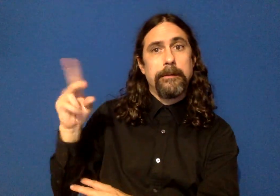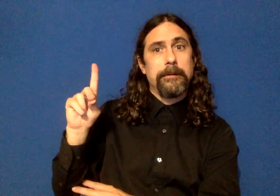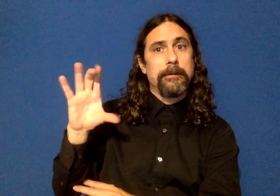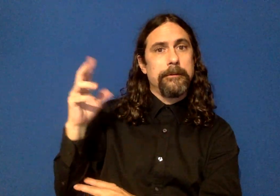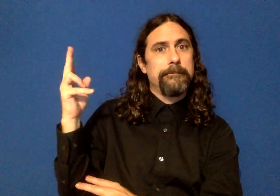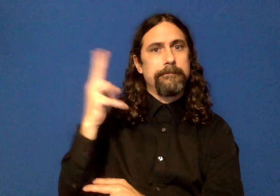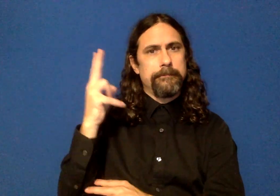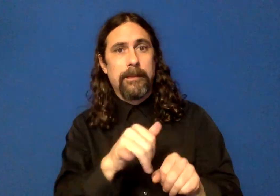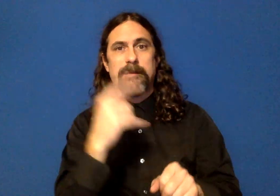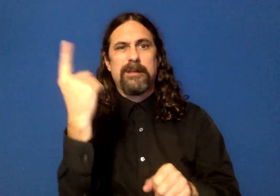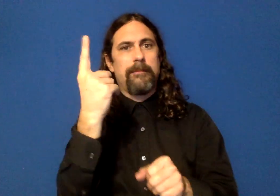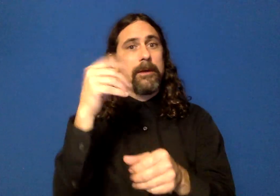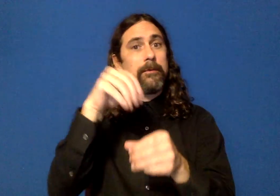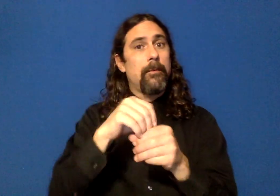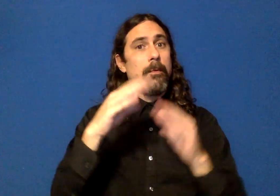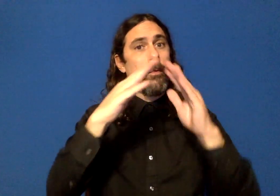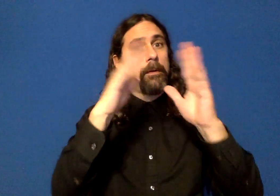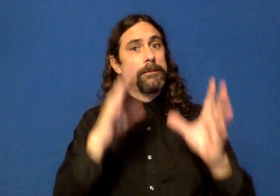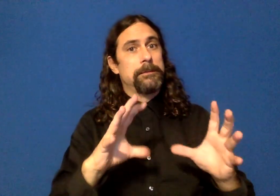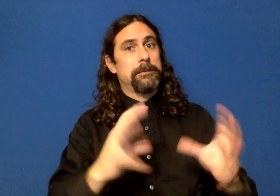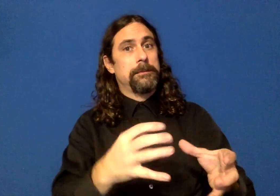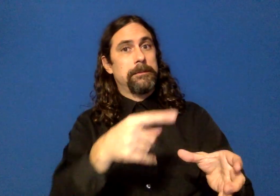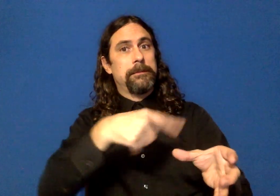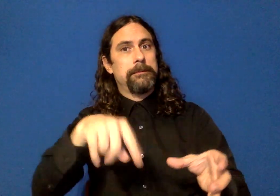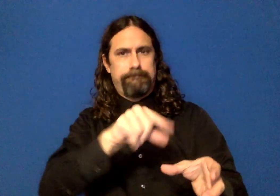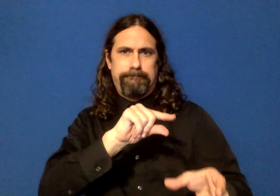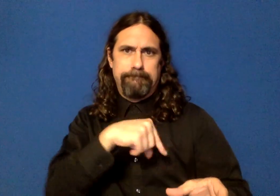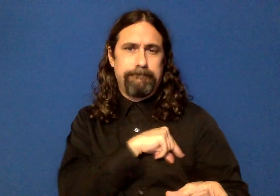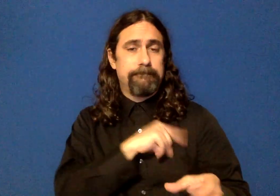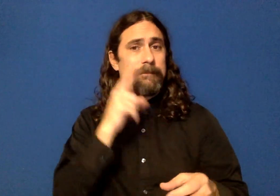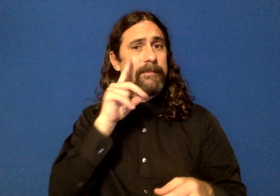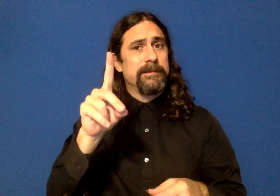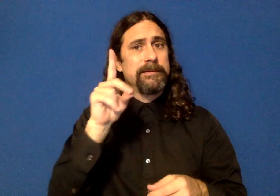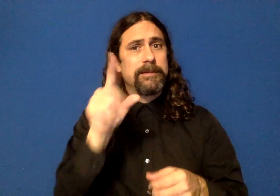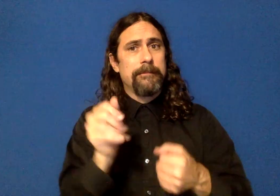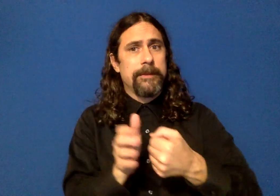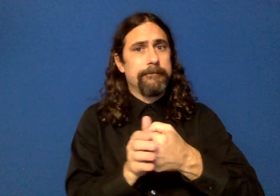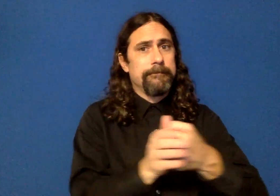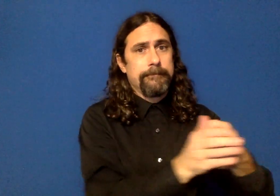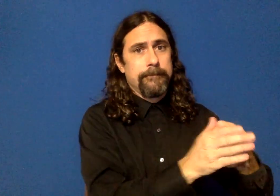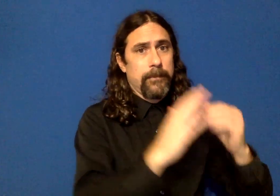form on the Housing Connect website or on HPD s Resources for People with Disabilities page: